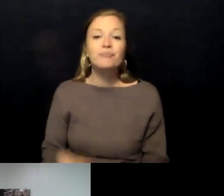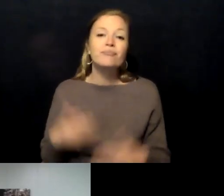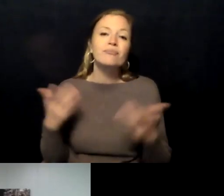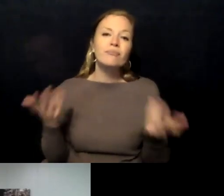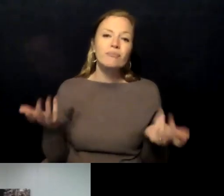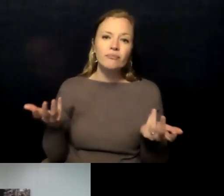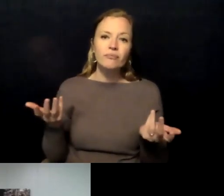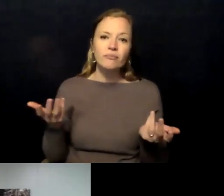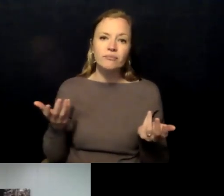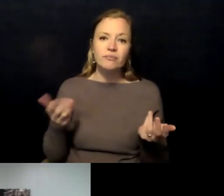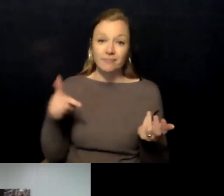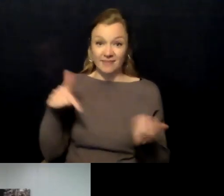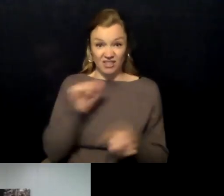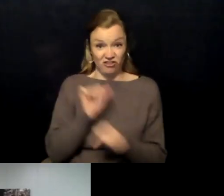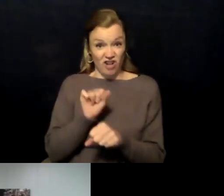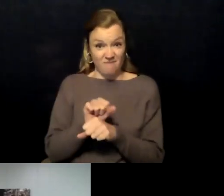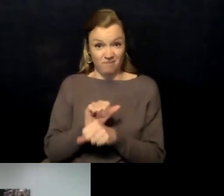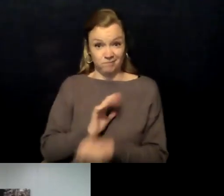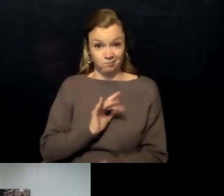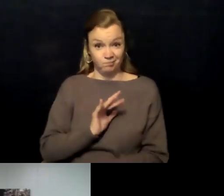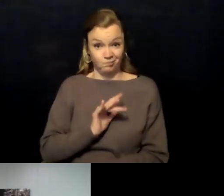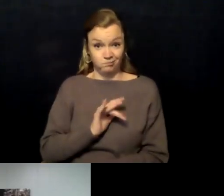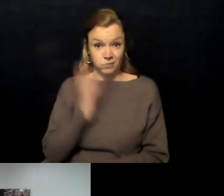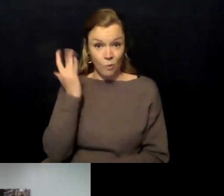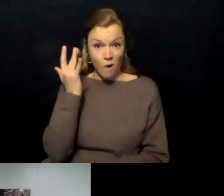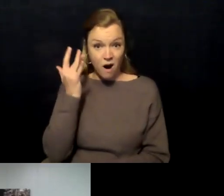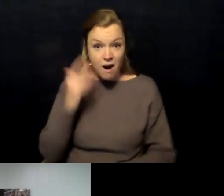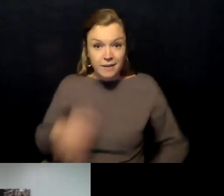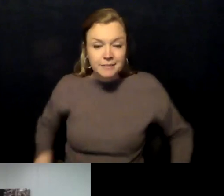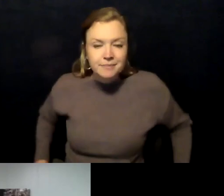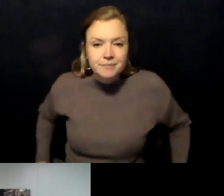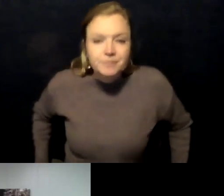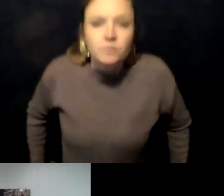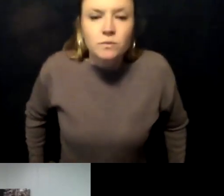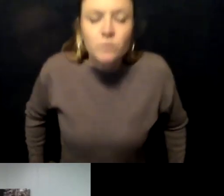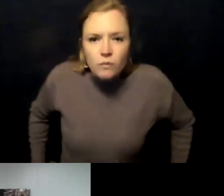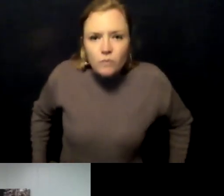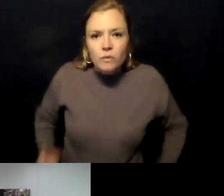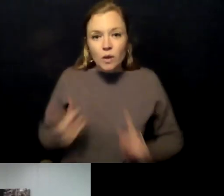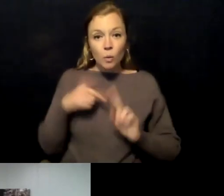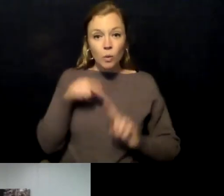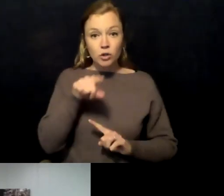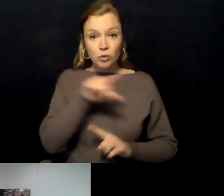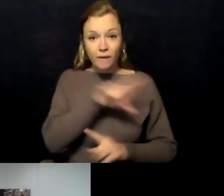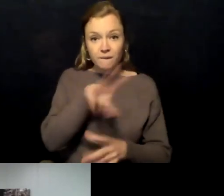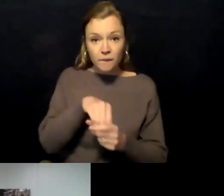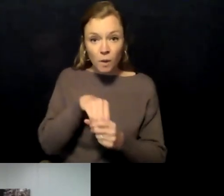about this job is when you're in horticulture, there are some really cool things you do.